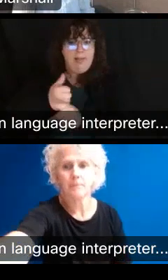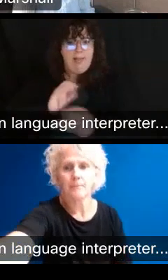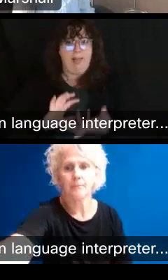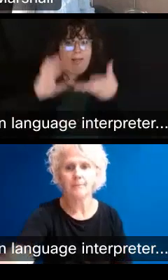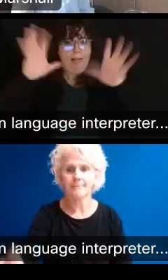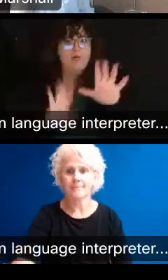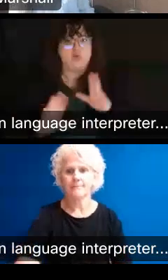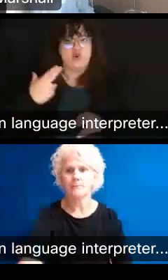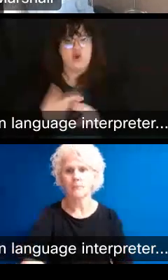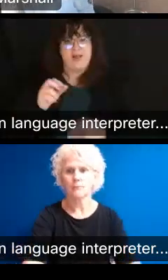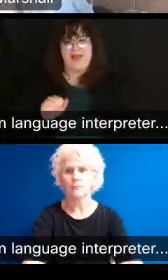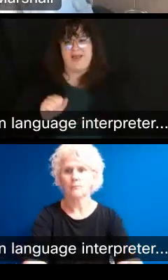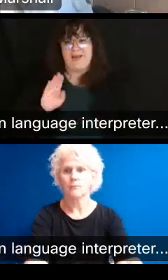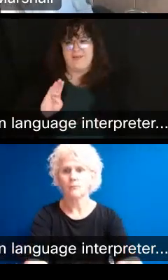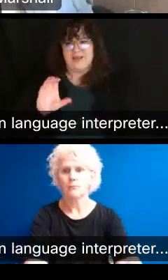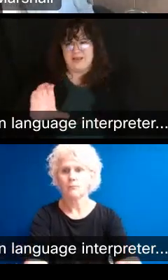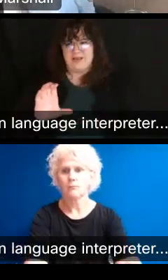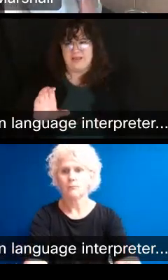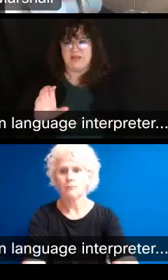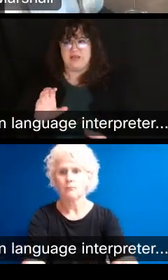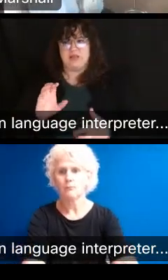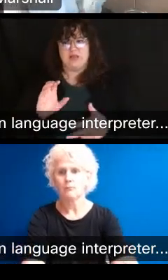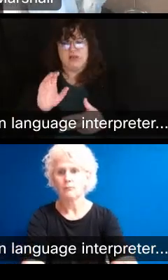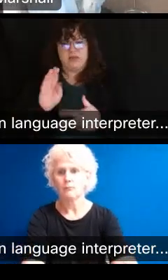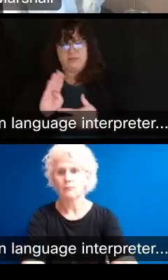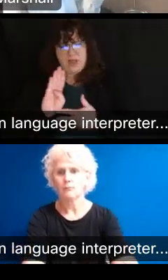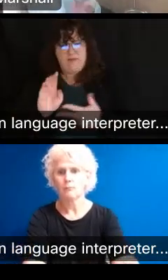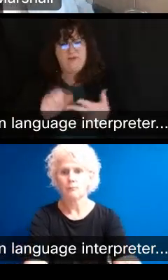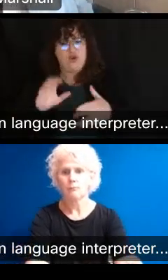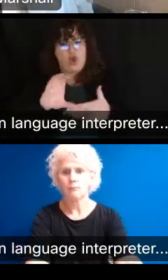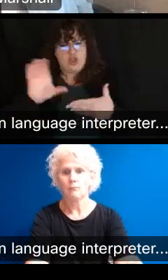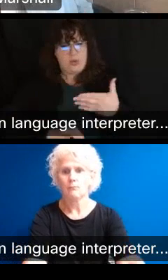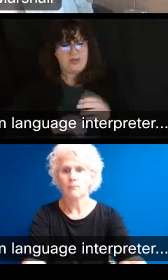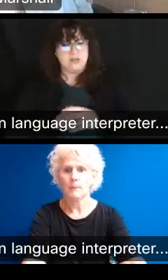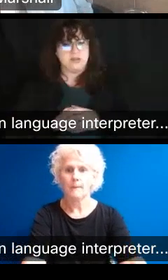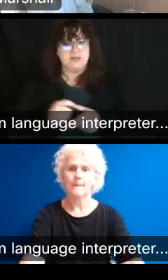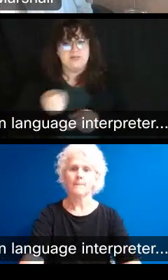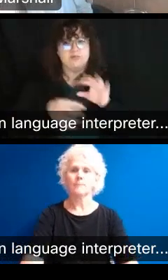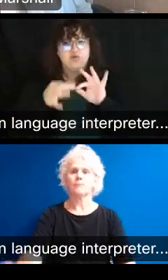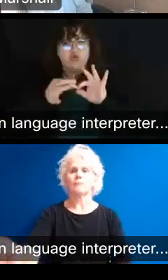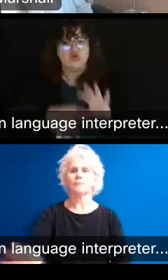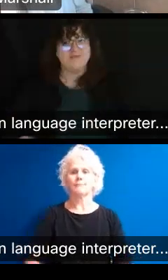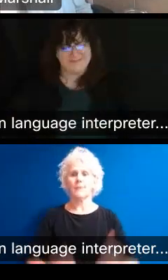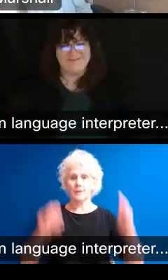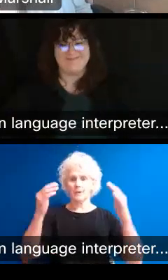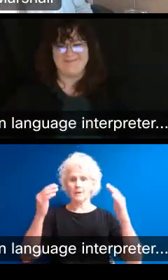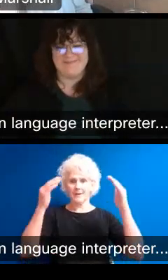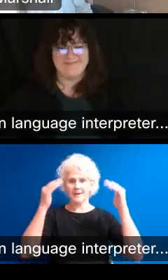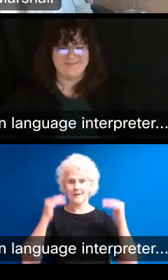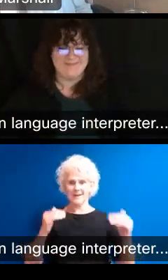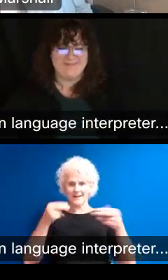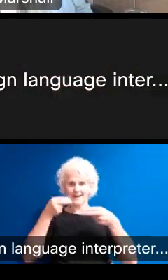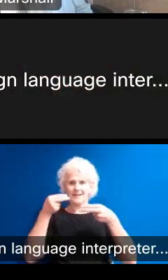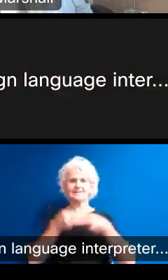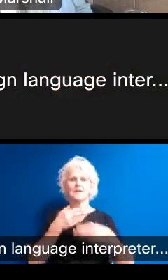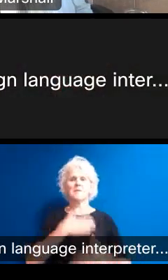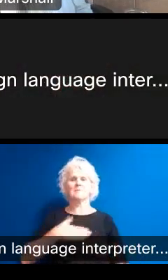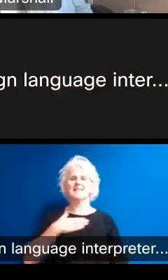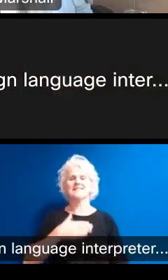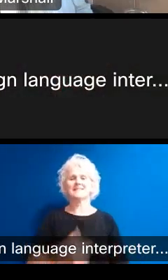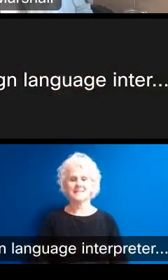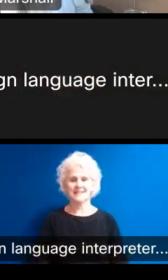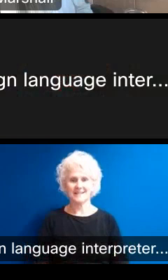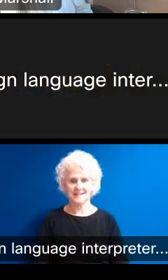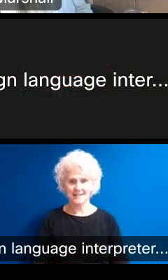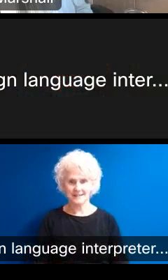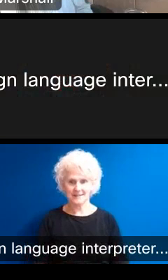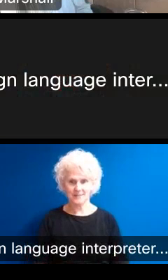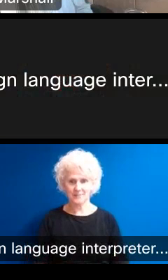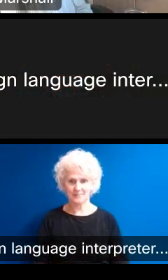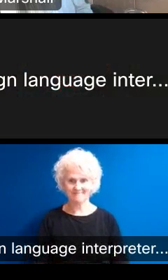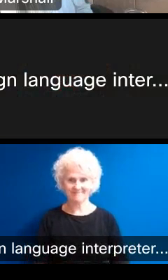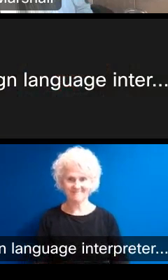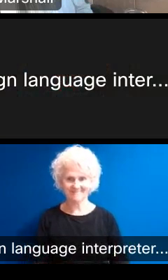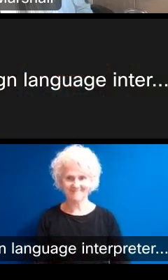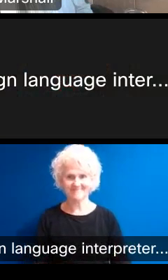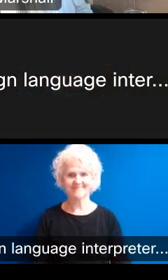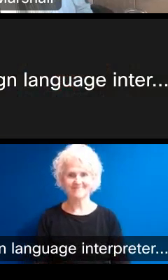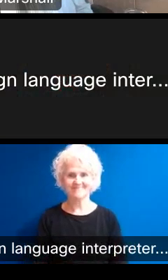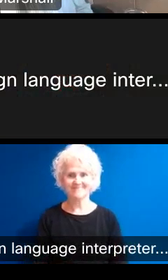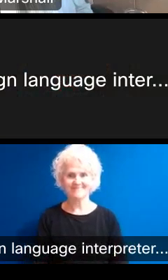the antecedent behavior and consequence, so this is the antecedent. All right, next slide please.